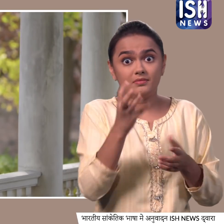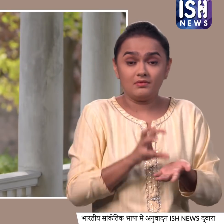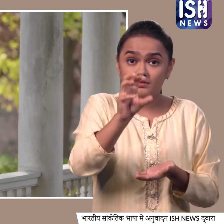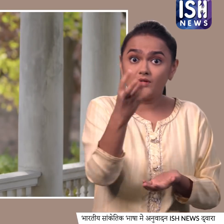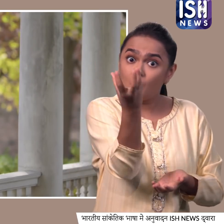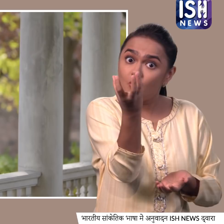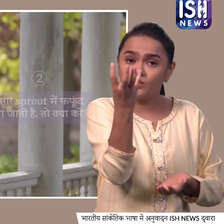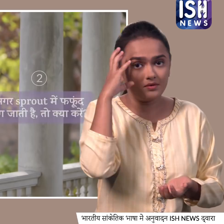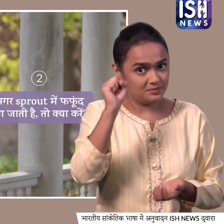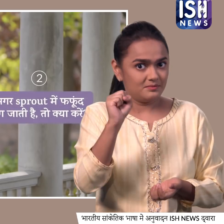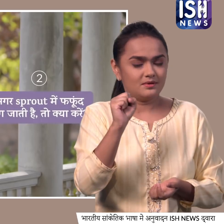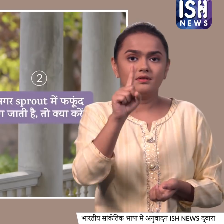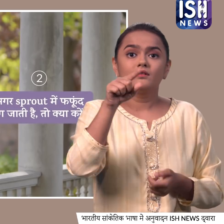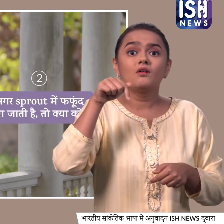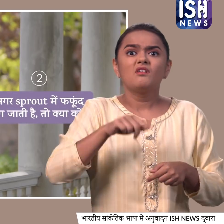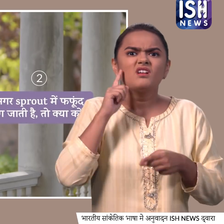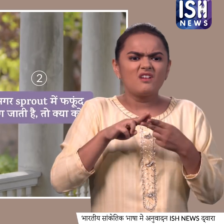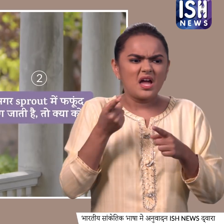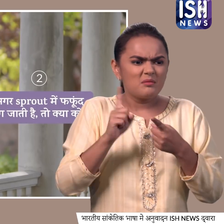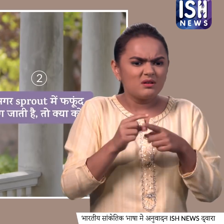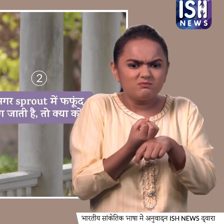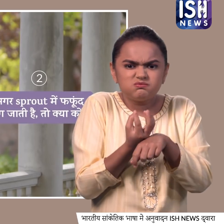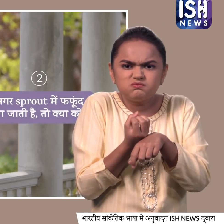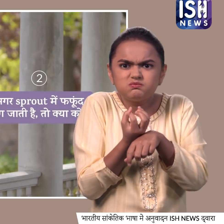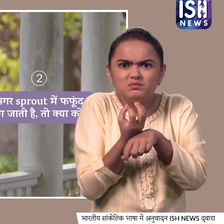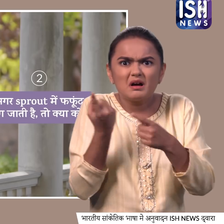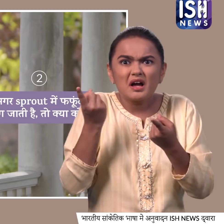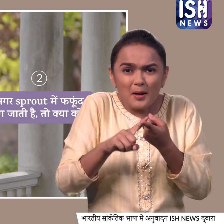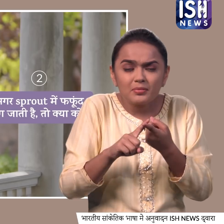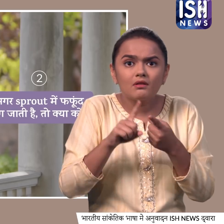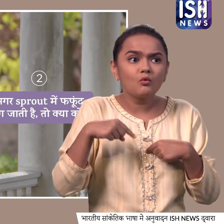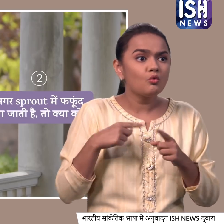Next question - what do we if my sprouts catch mold?